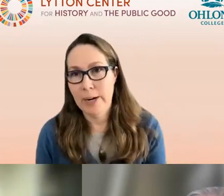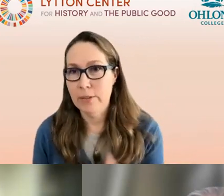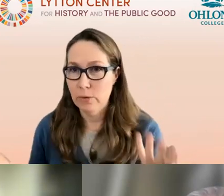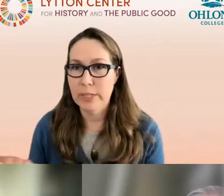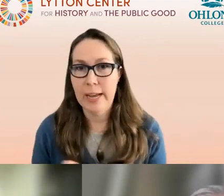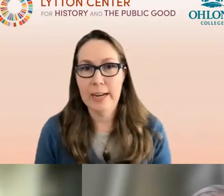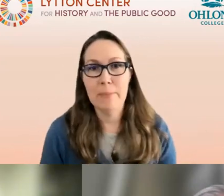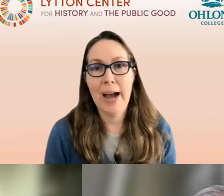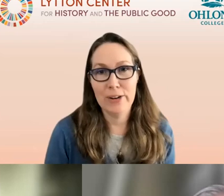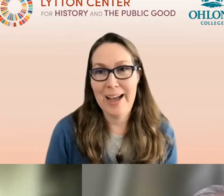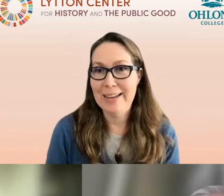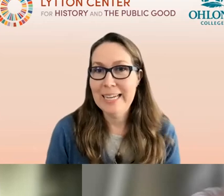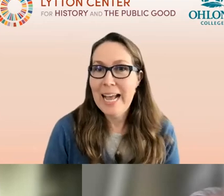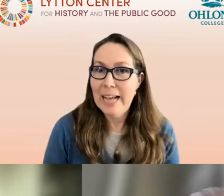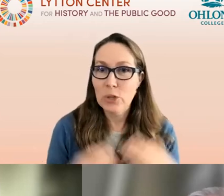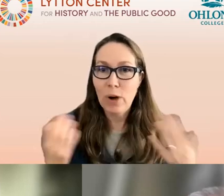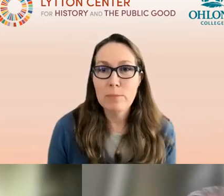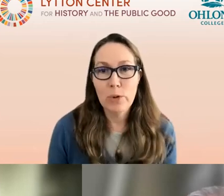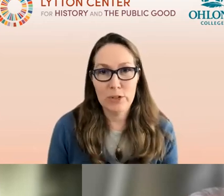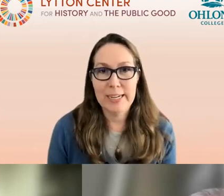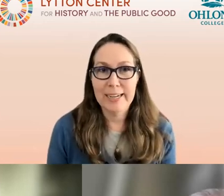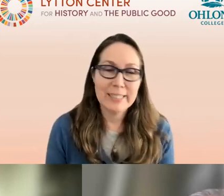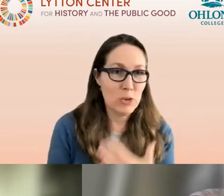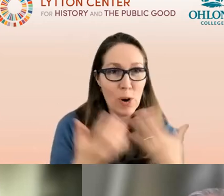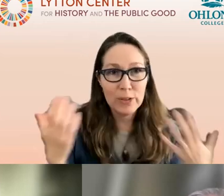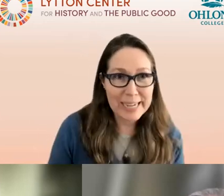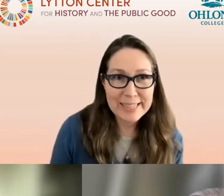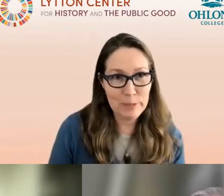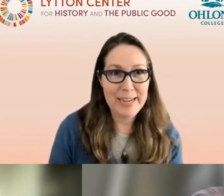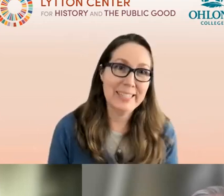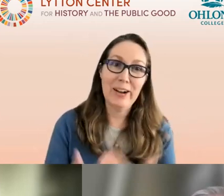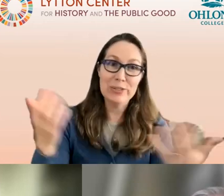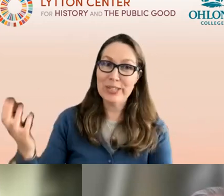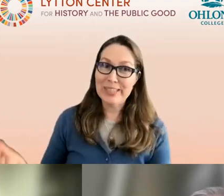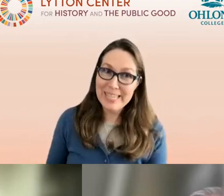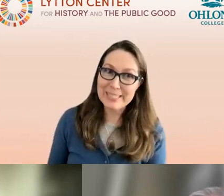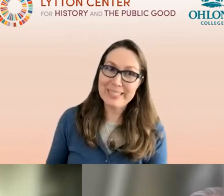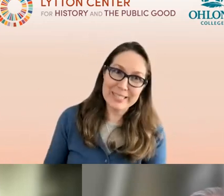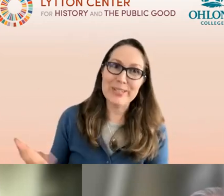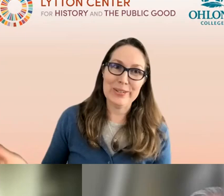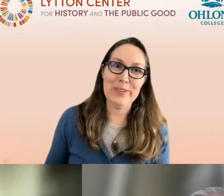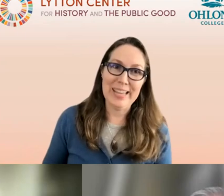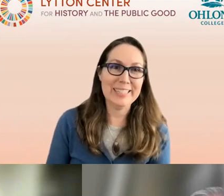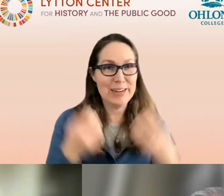And then Meredith, you were looking at higher ed. And so I'm wondering, since you all are in this space, and you've shared this research with us,